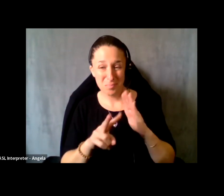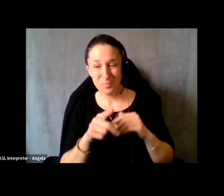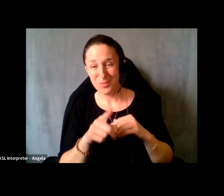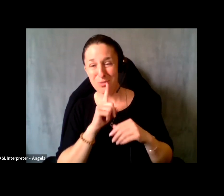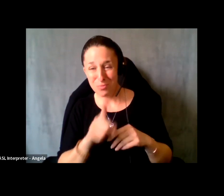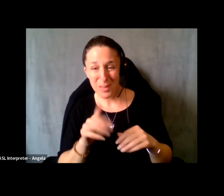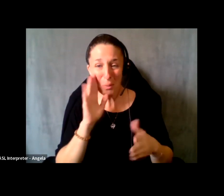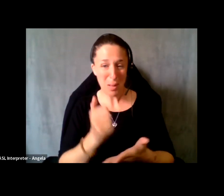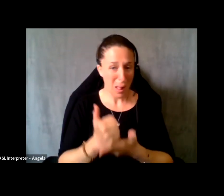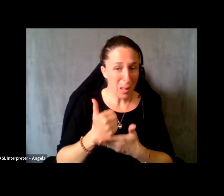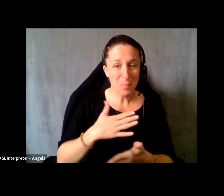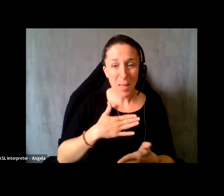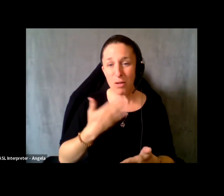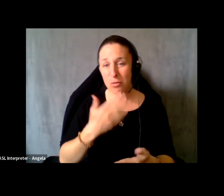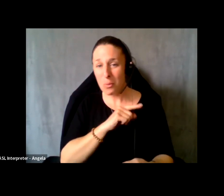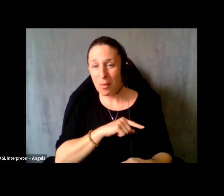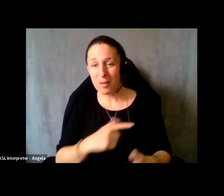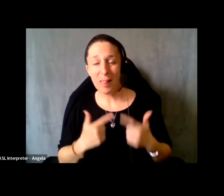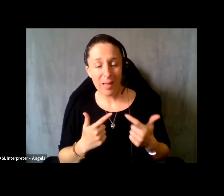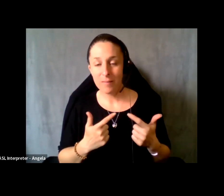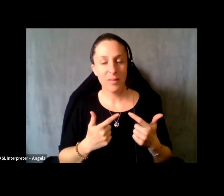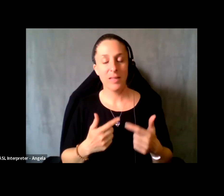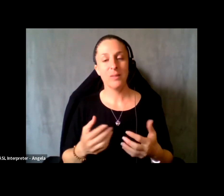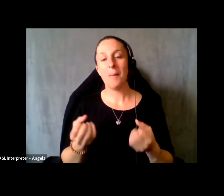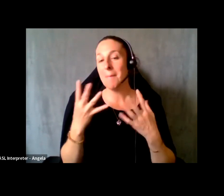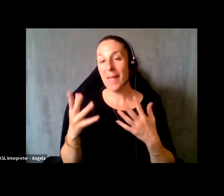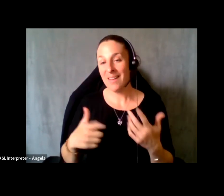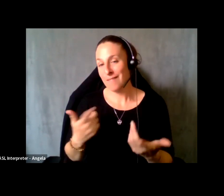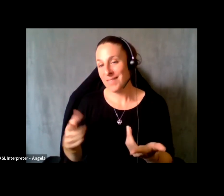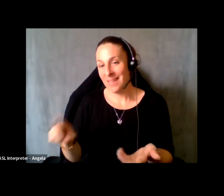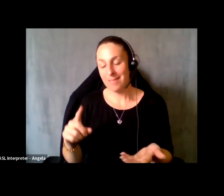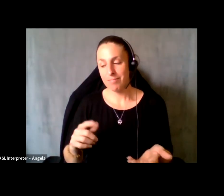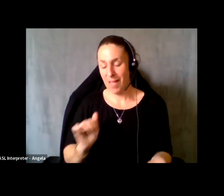of life. So many of them also feel like, you know, I've lived my whole life without it,